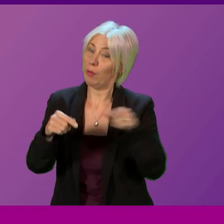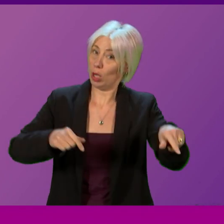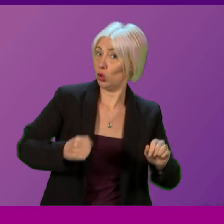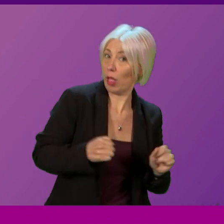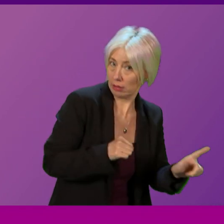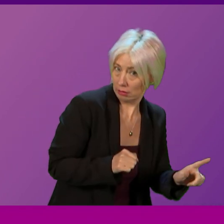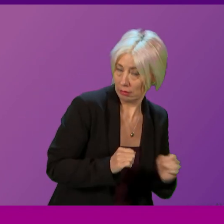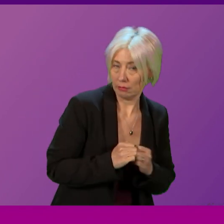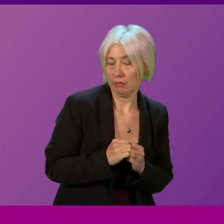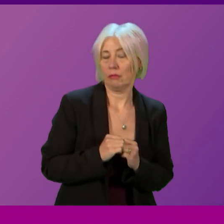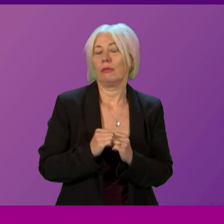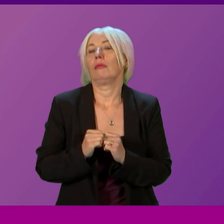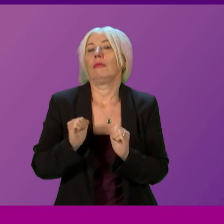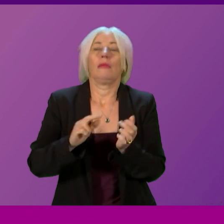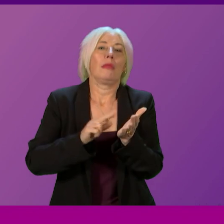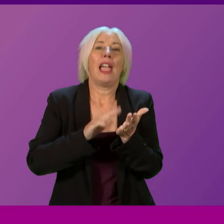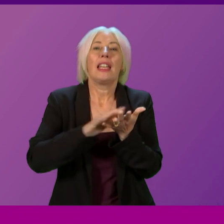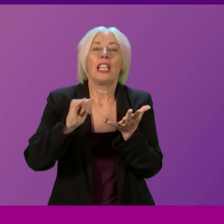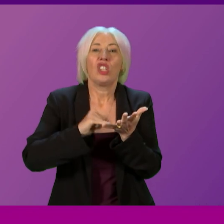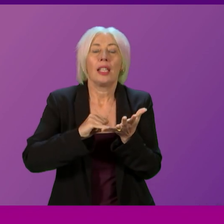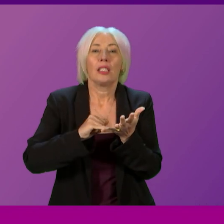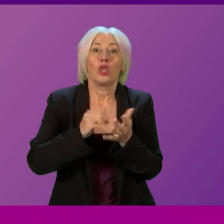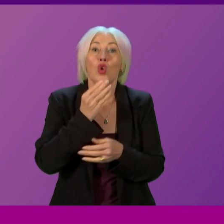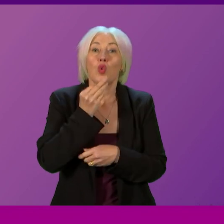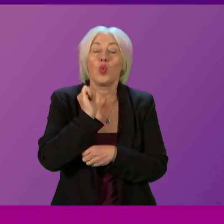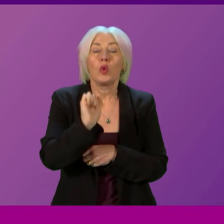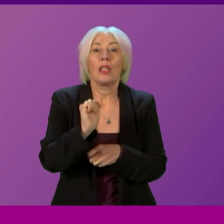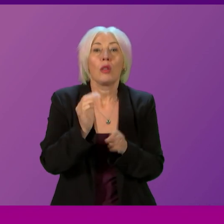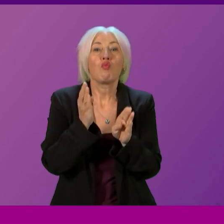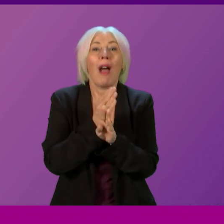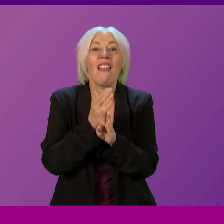Let us look at NHS use of the private sector.